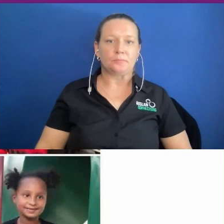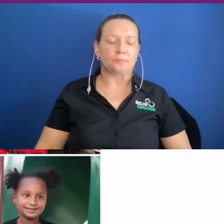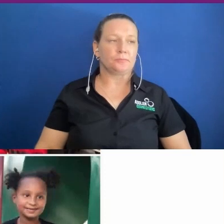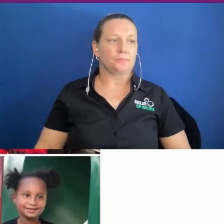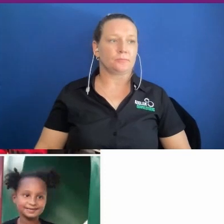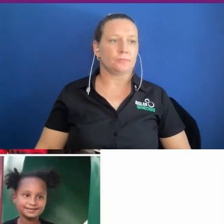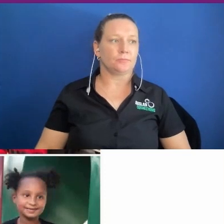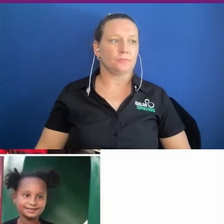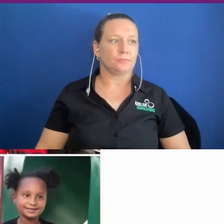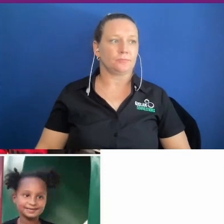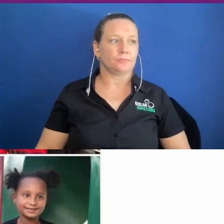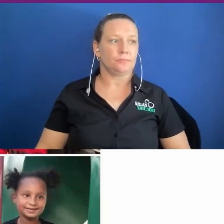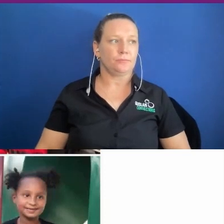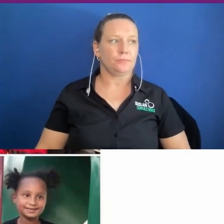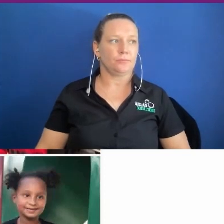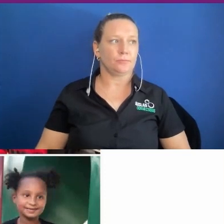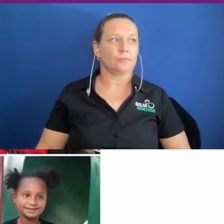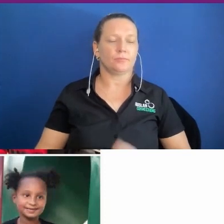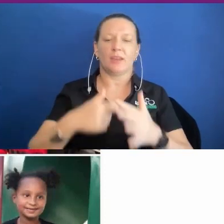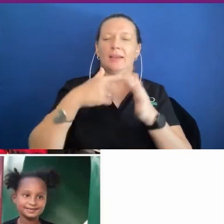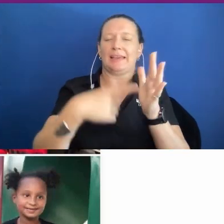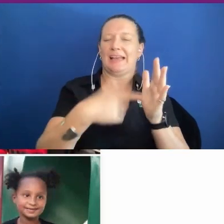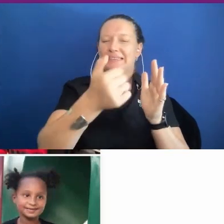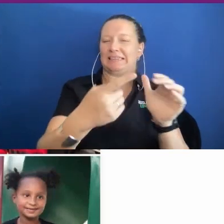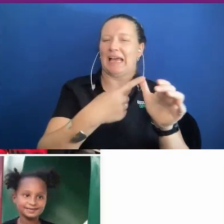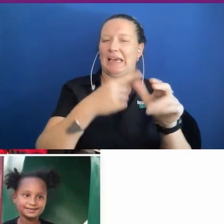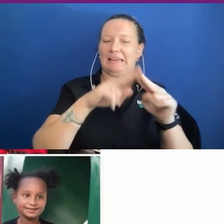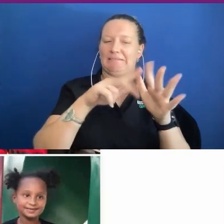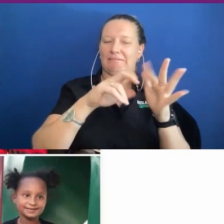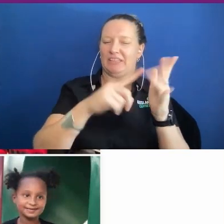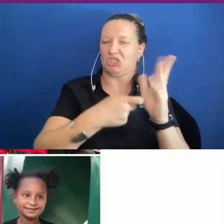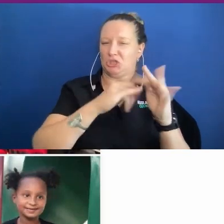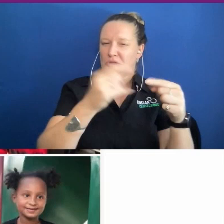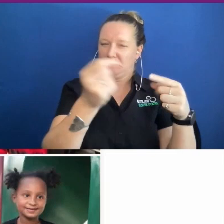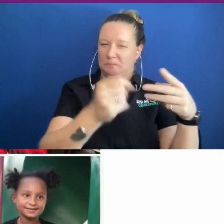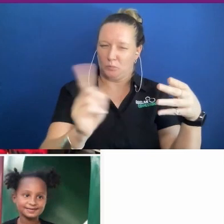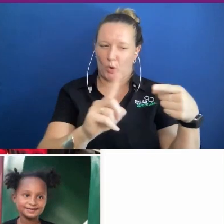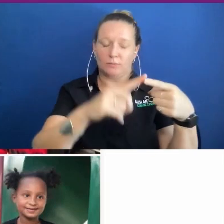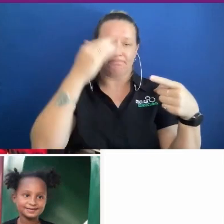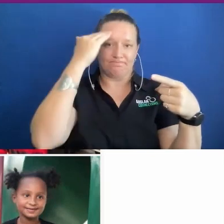Known features of KAT6A include intellectual disability, low muscle tone, and distinct facial